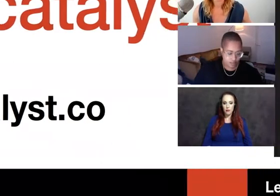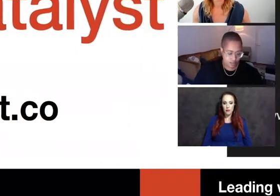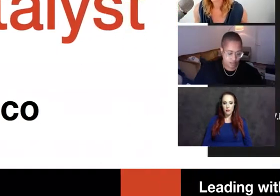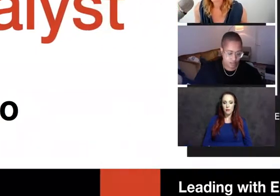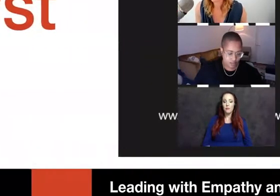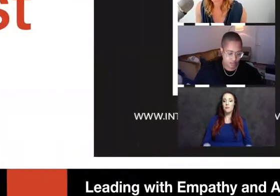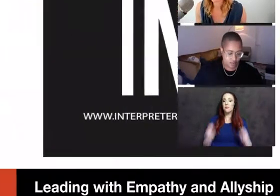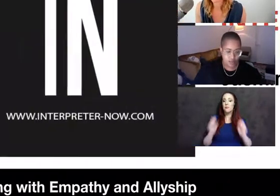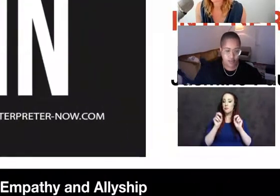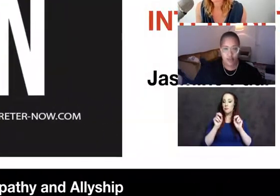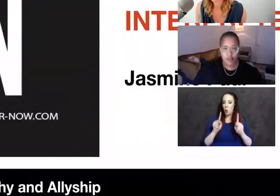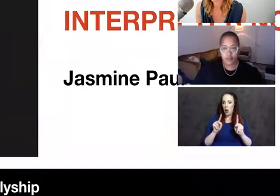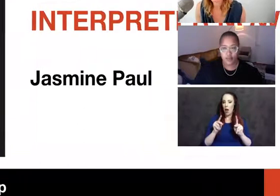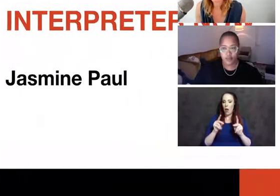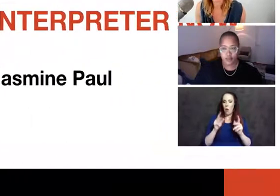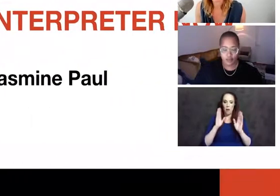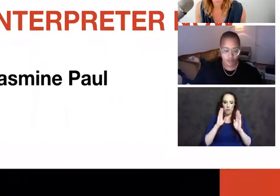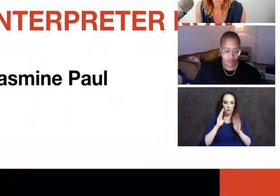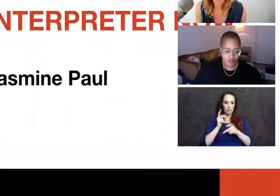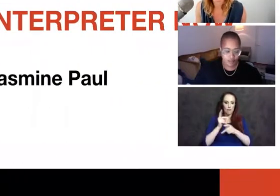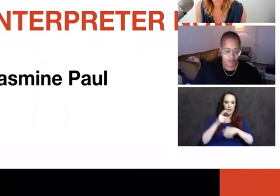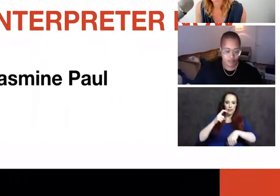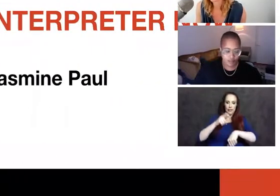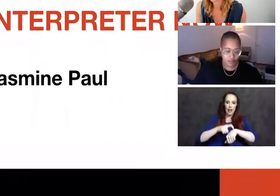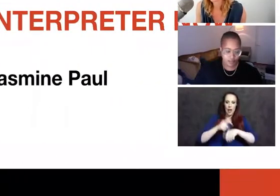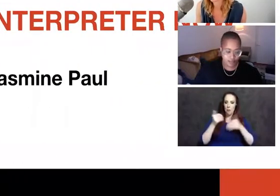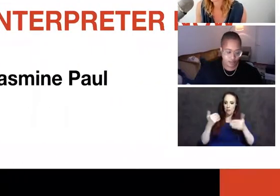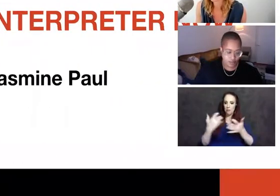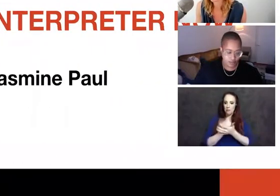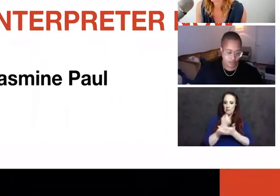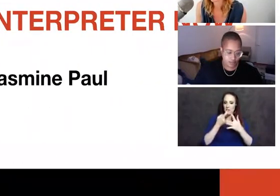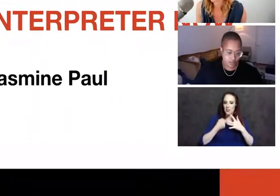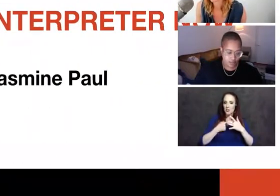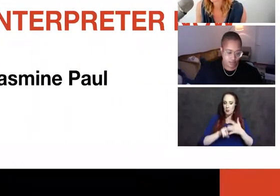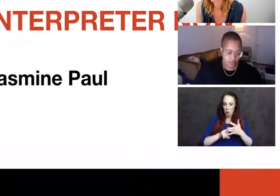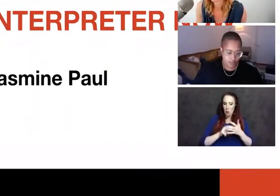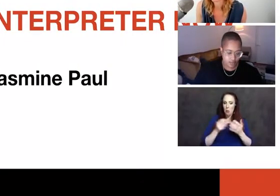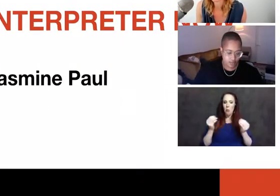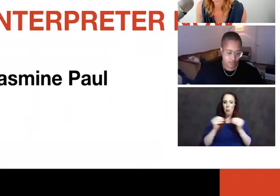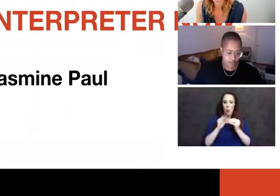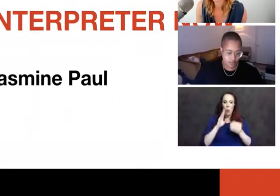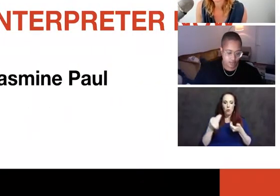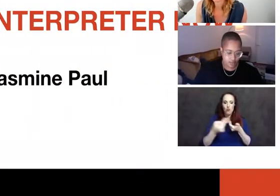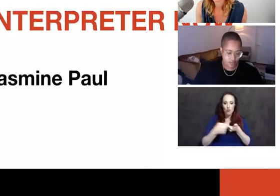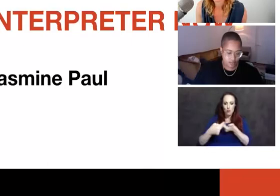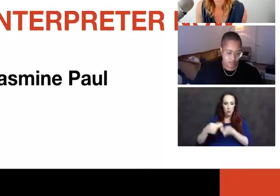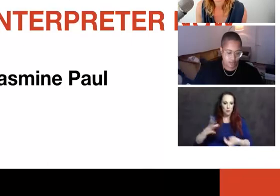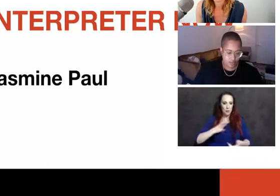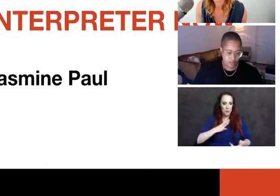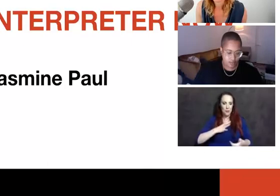In the interest of time, let's get started. I know others will join over the next few minutes, but let's get started if we could